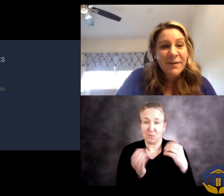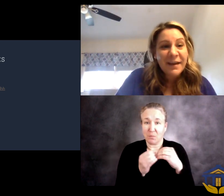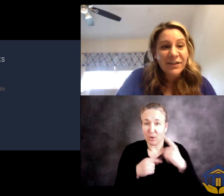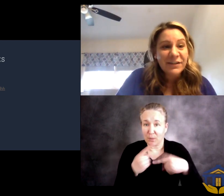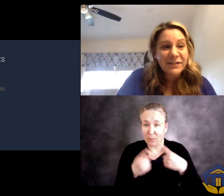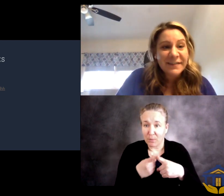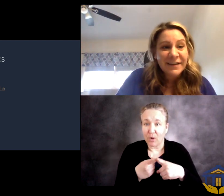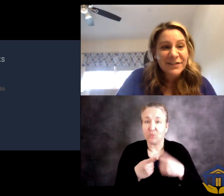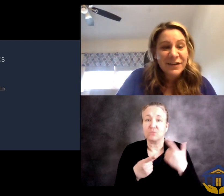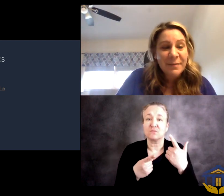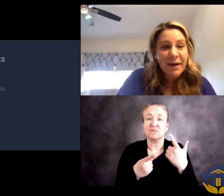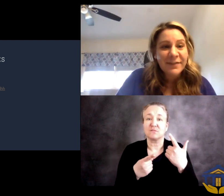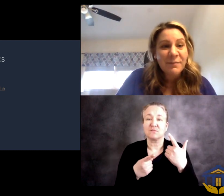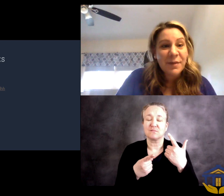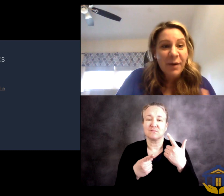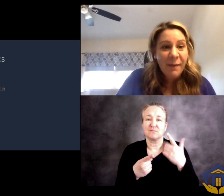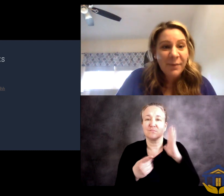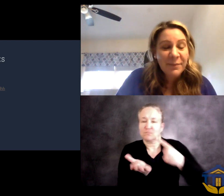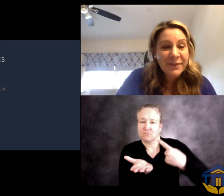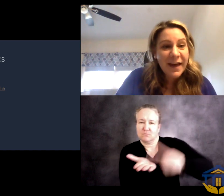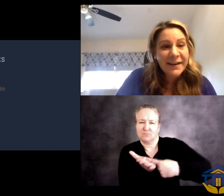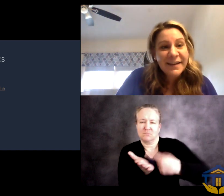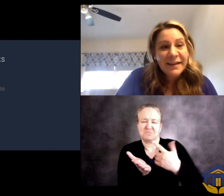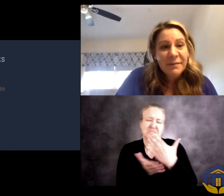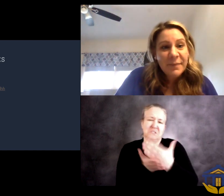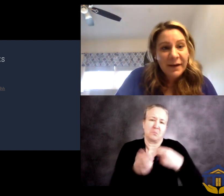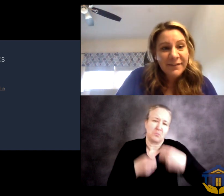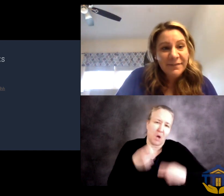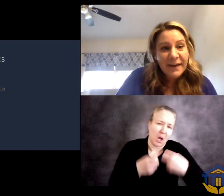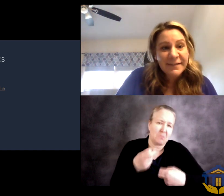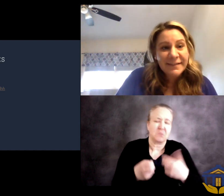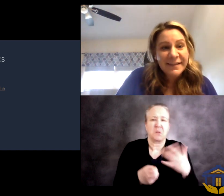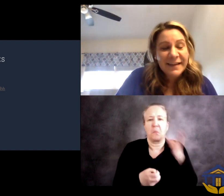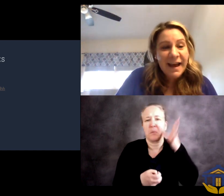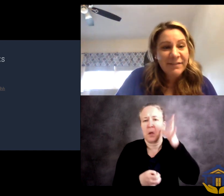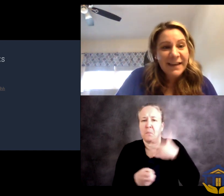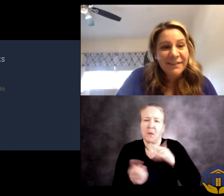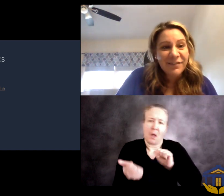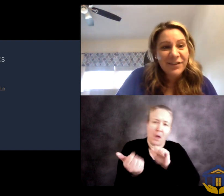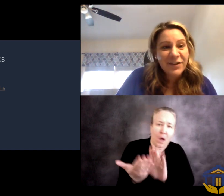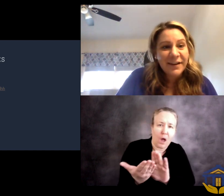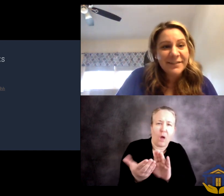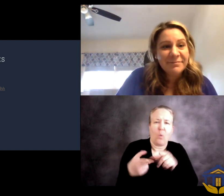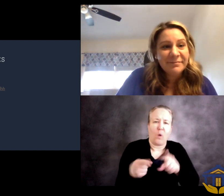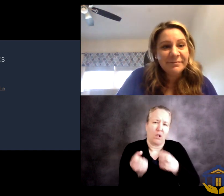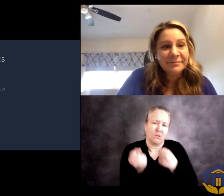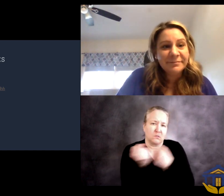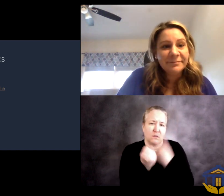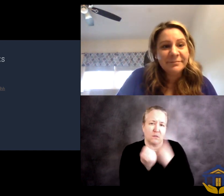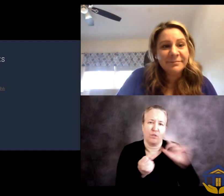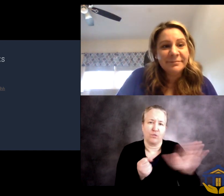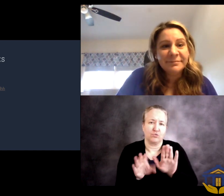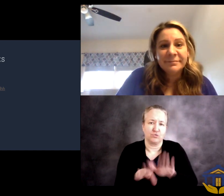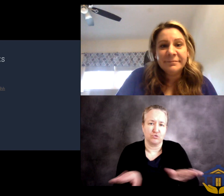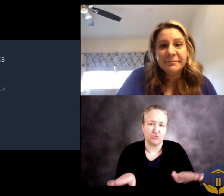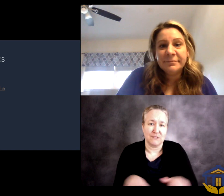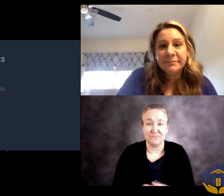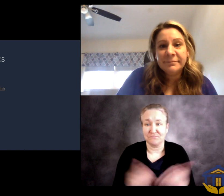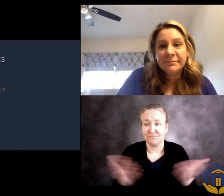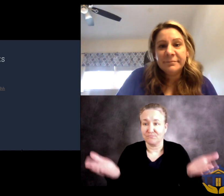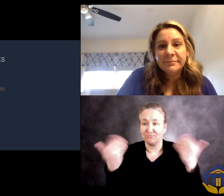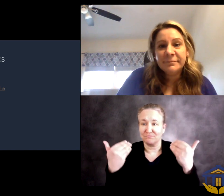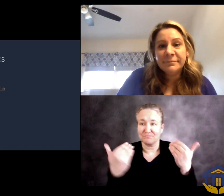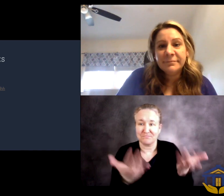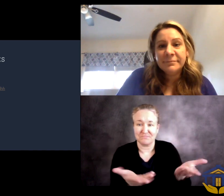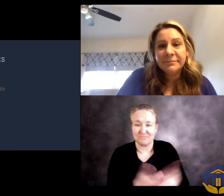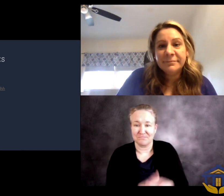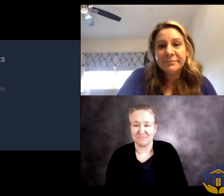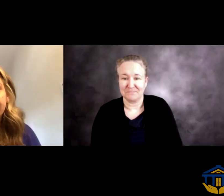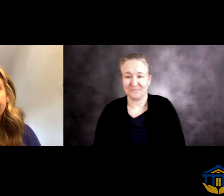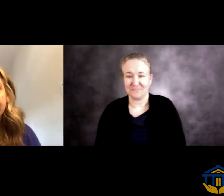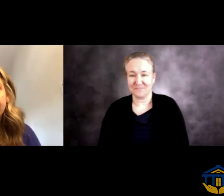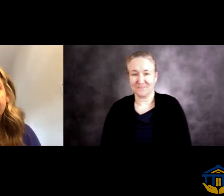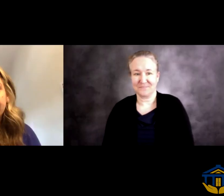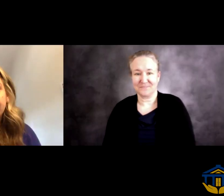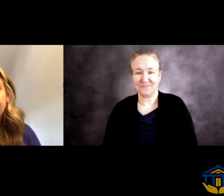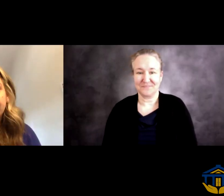a little discussion about some of the problems that parents face in advocating for their child.